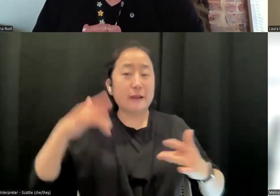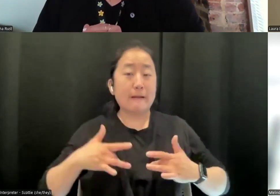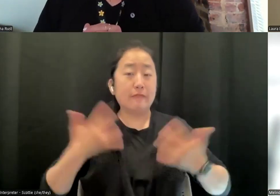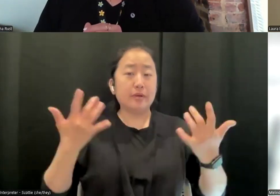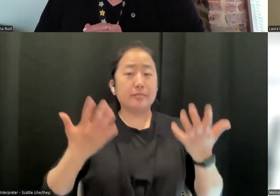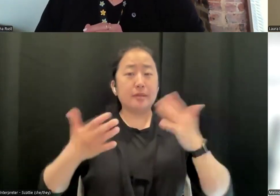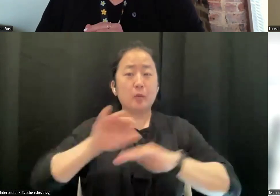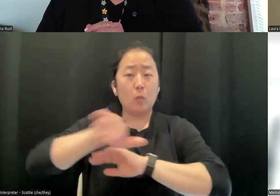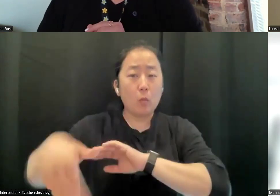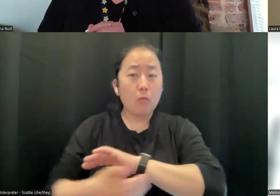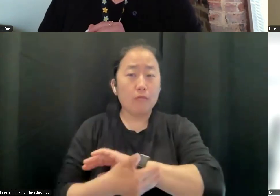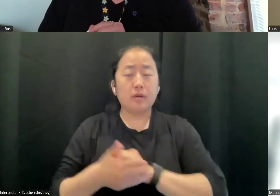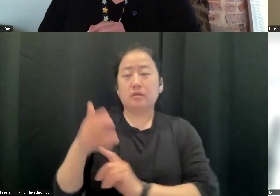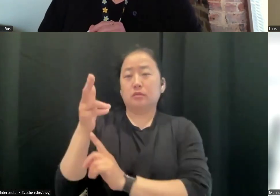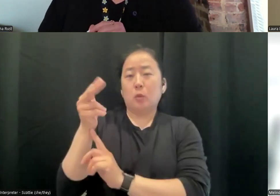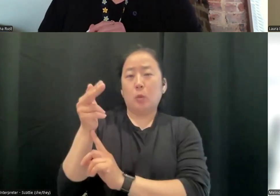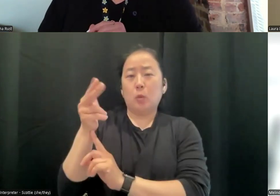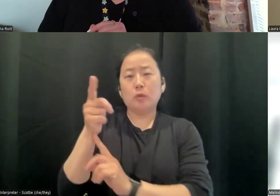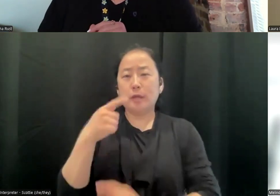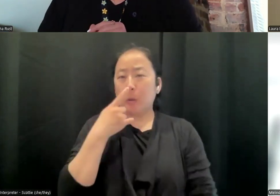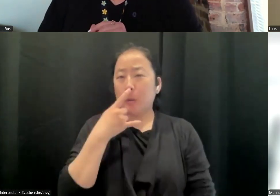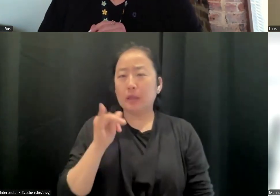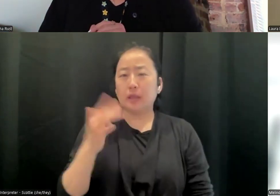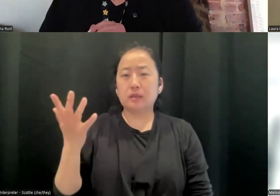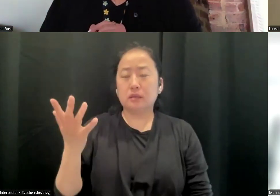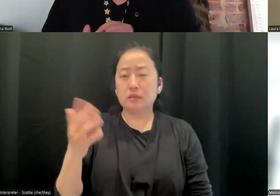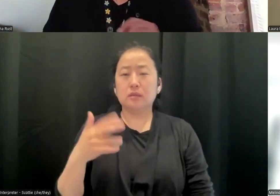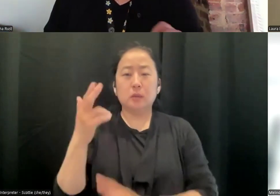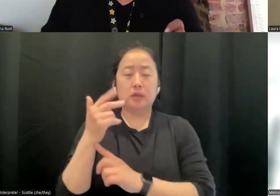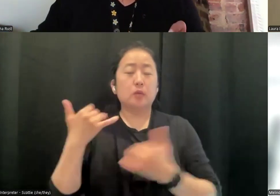what is the hotel situation in your area? So right now, we have a big bowling event coming